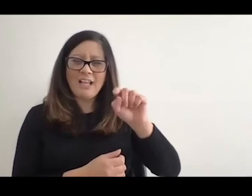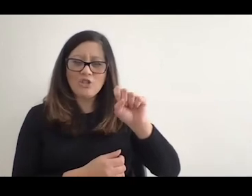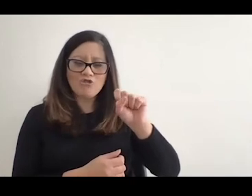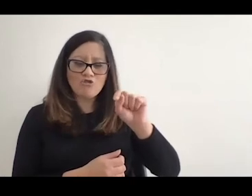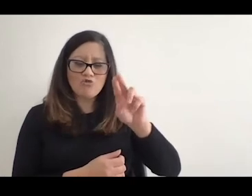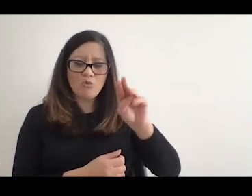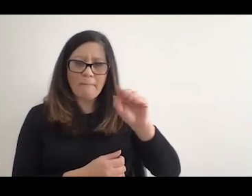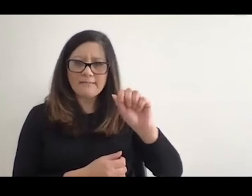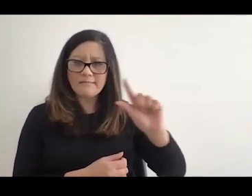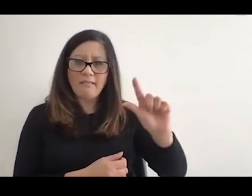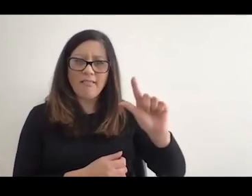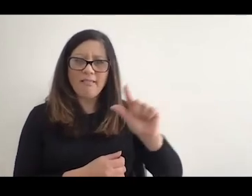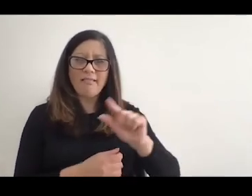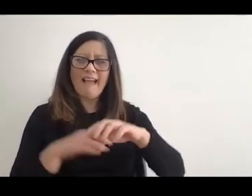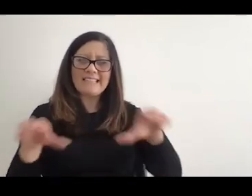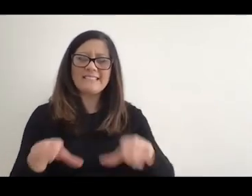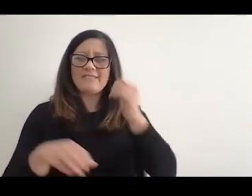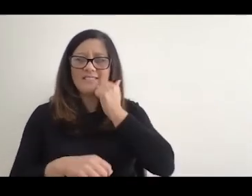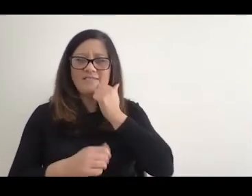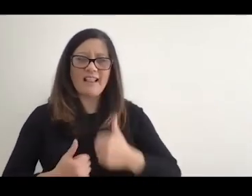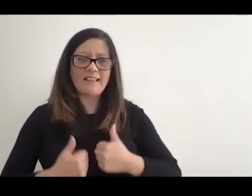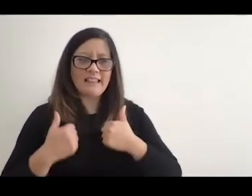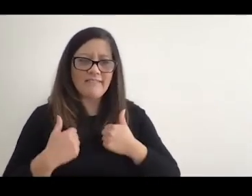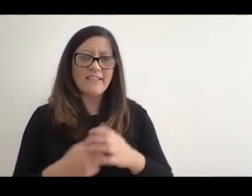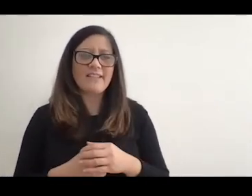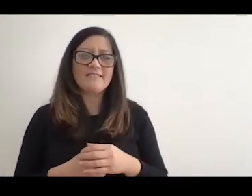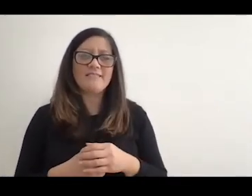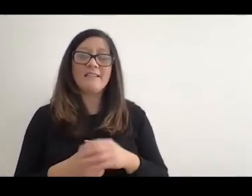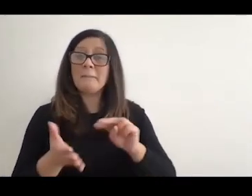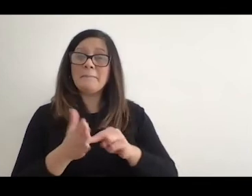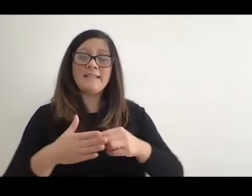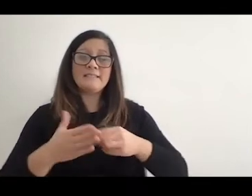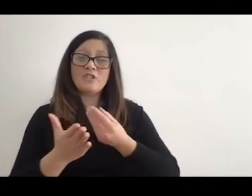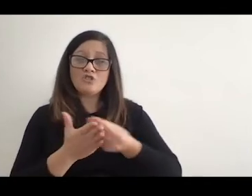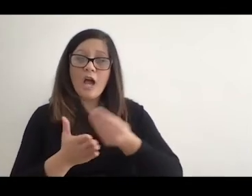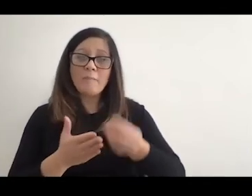other items required for daily life. For daily life.